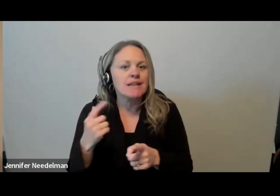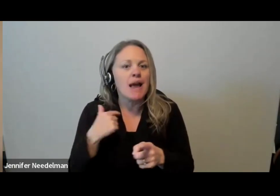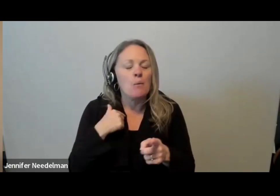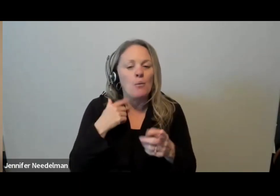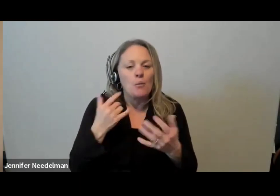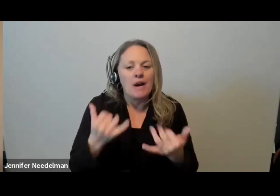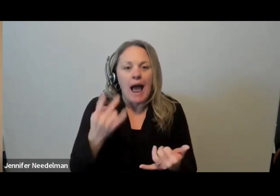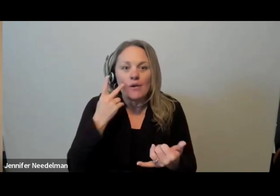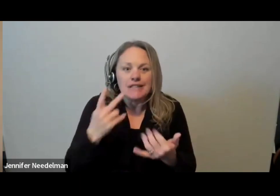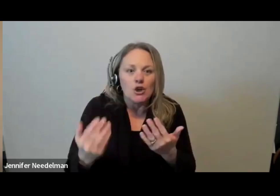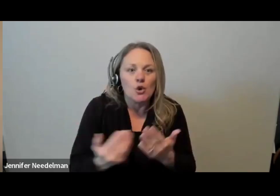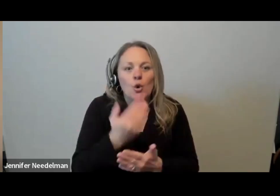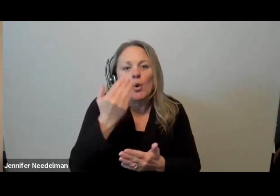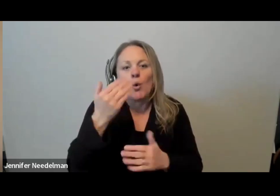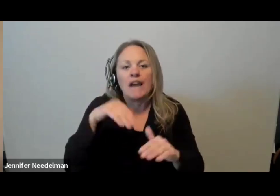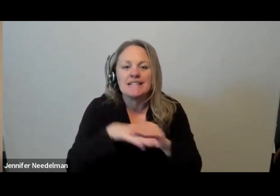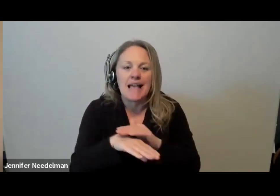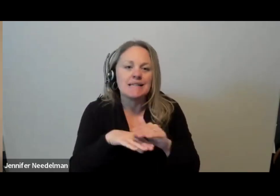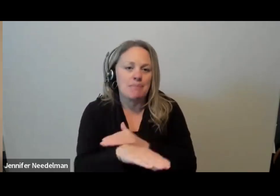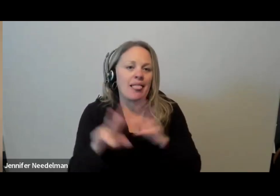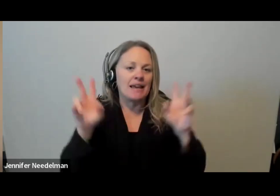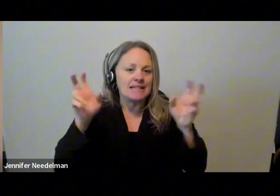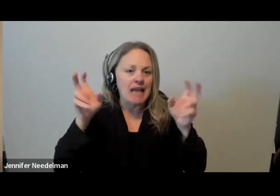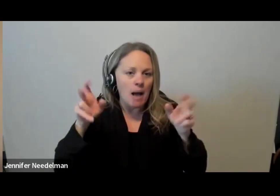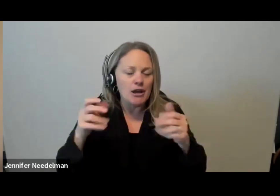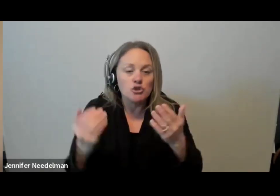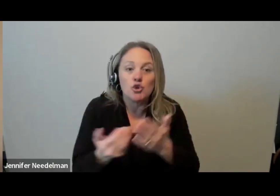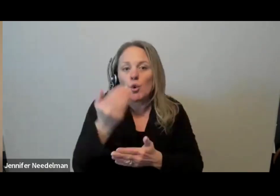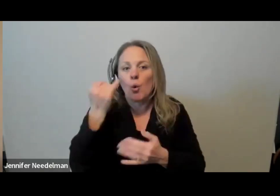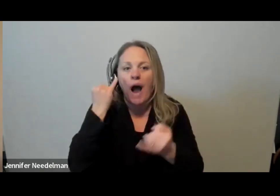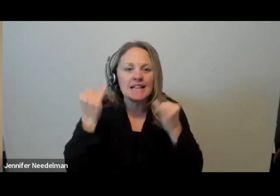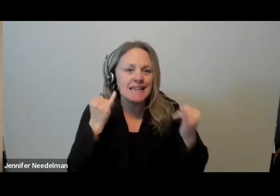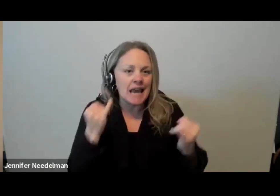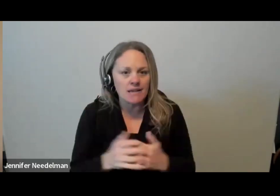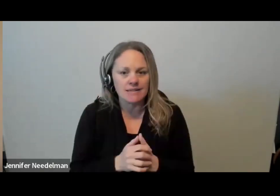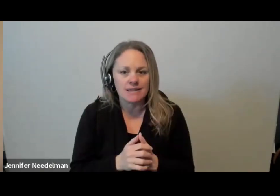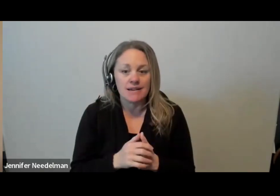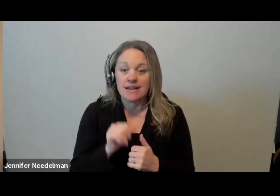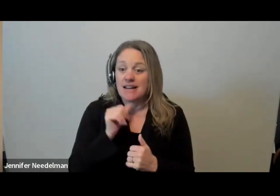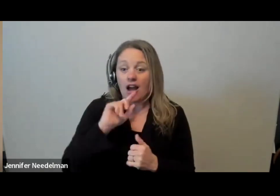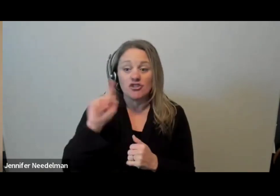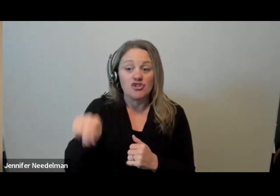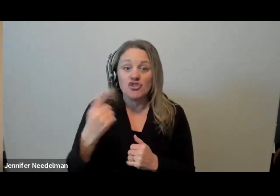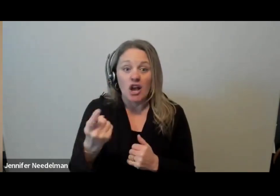of new accessibility topics and ideas, not just in terms of what features are applied